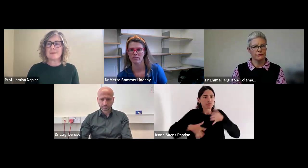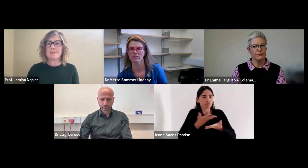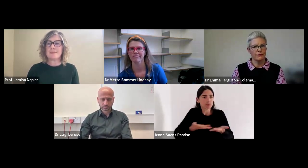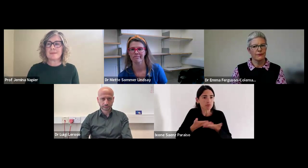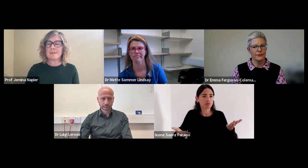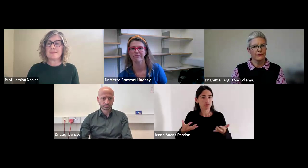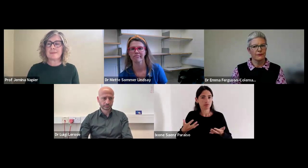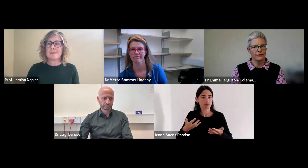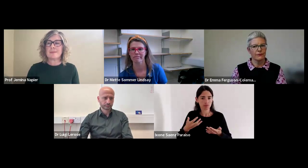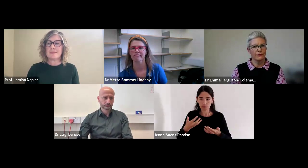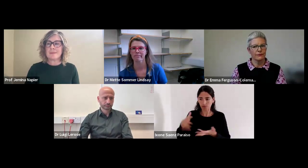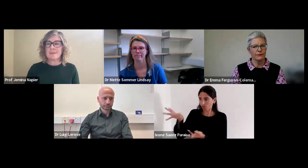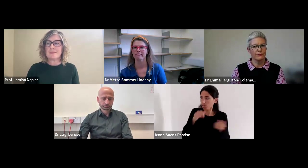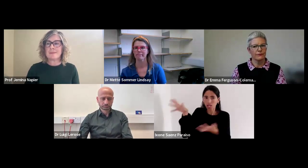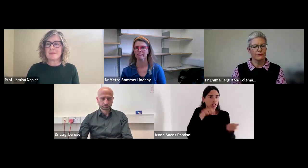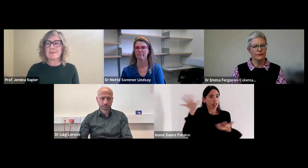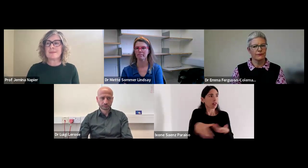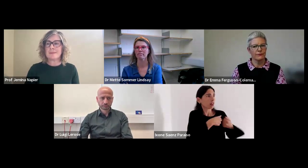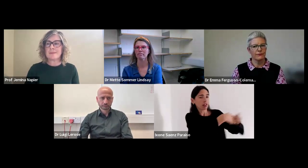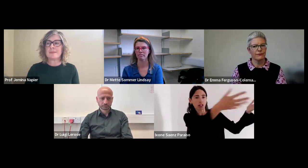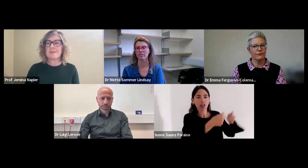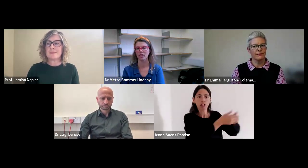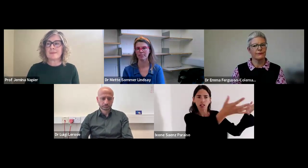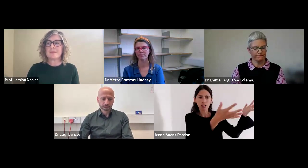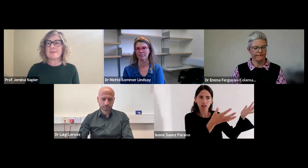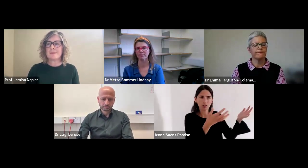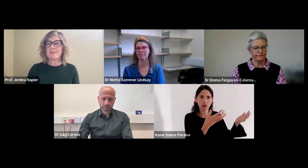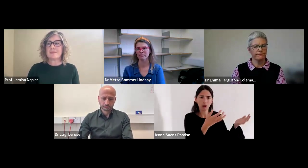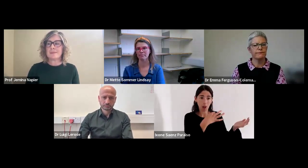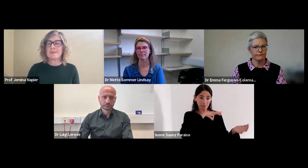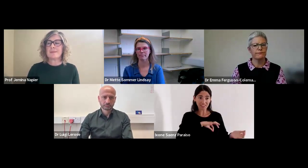their work is not acknowledging his lived experience, and it's just taken from him